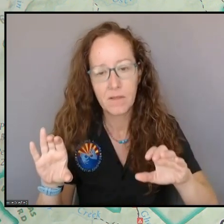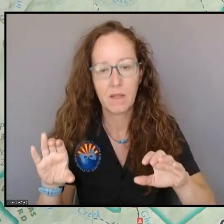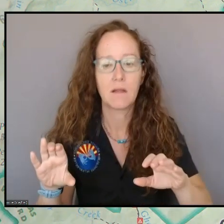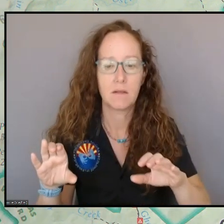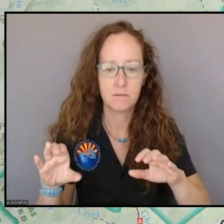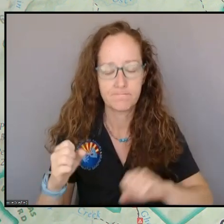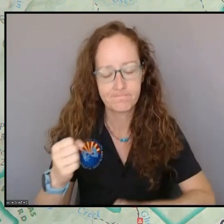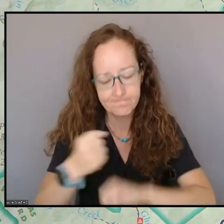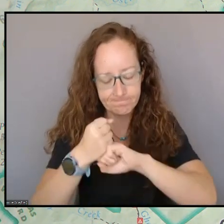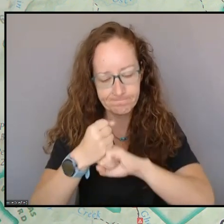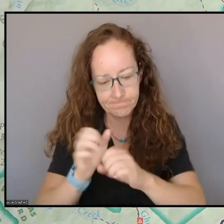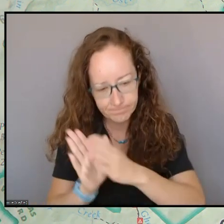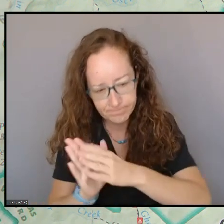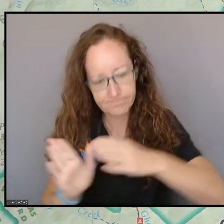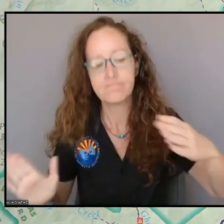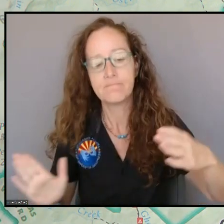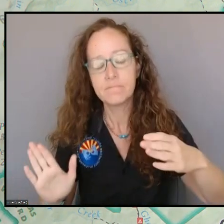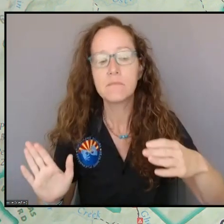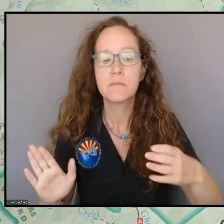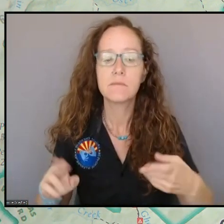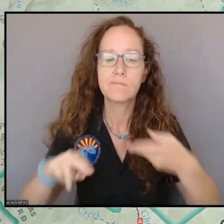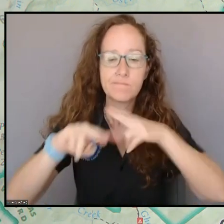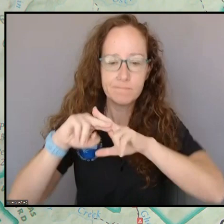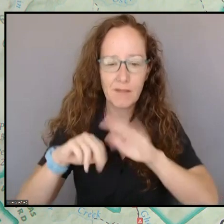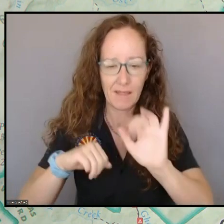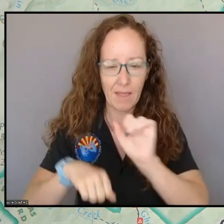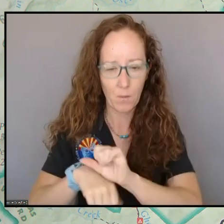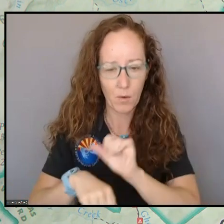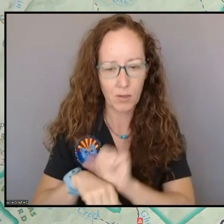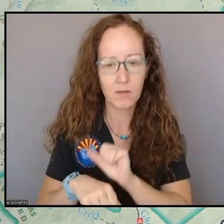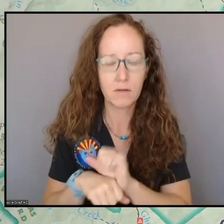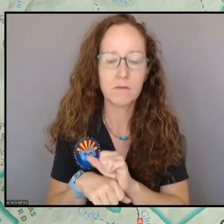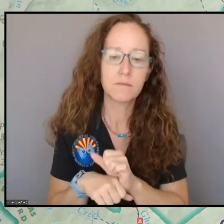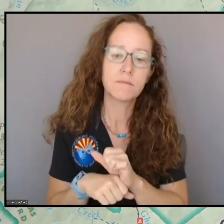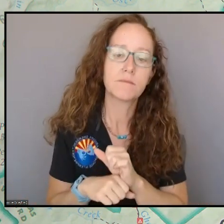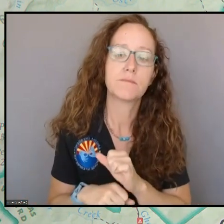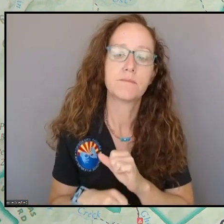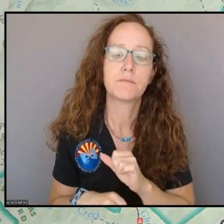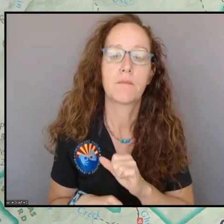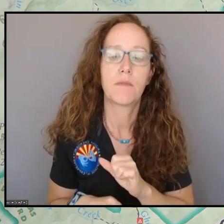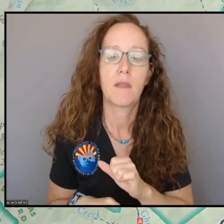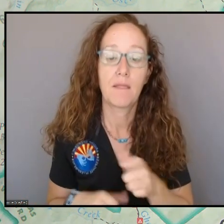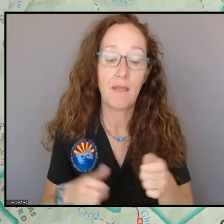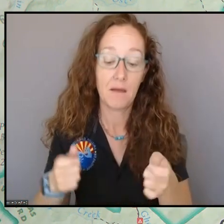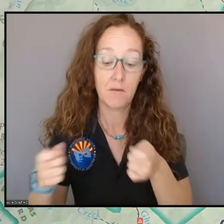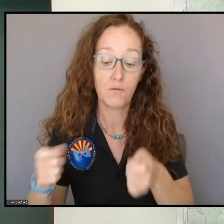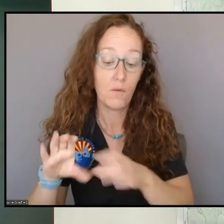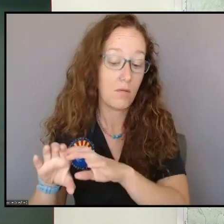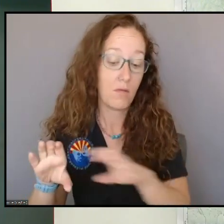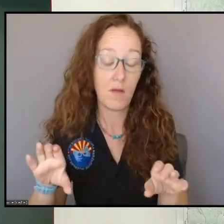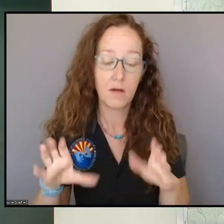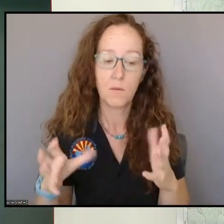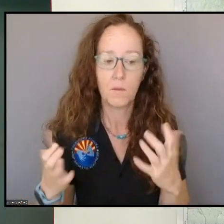work that's been done in there that gives that line in there, that control feature, the best opportunity for success as